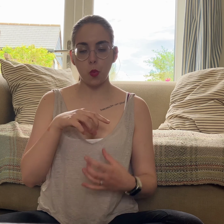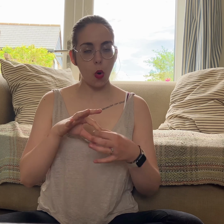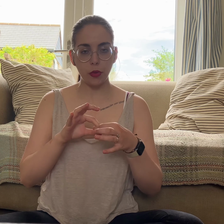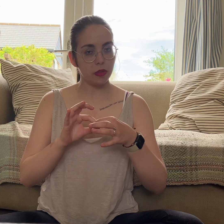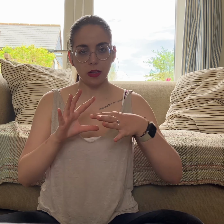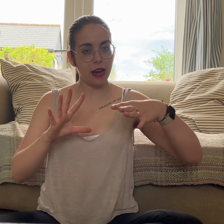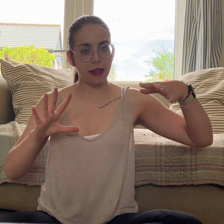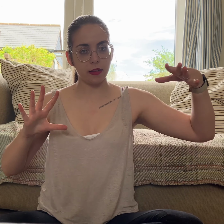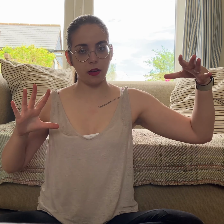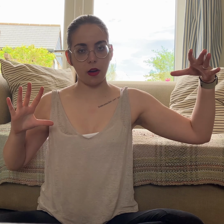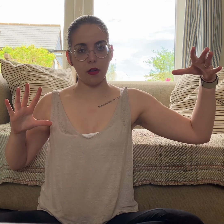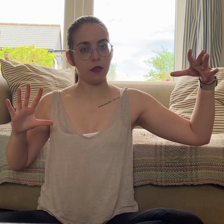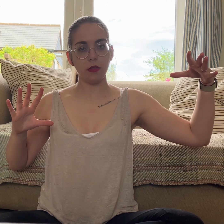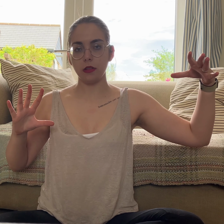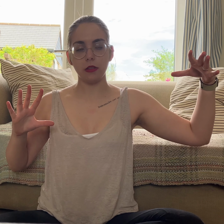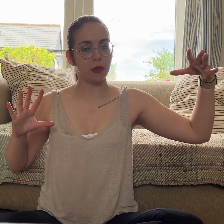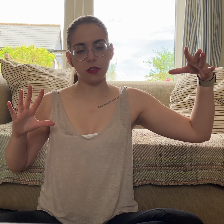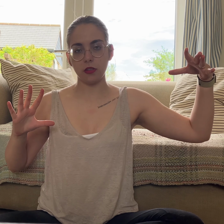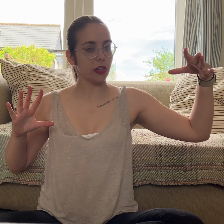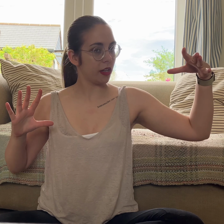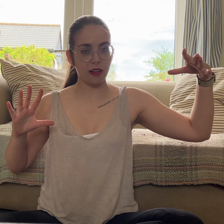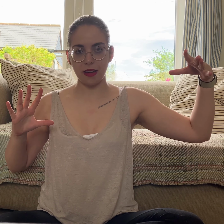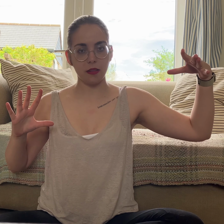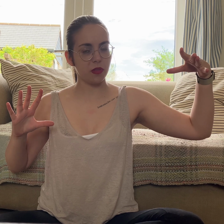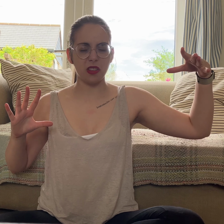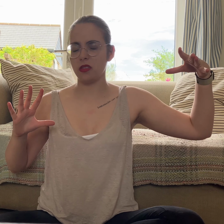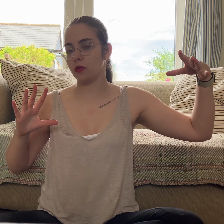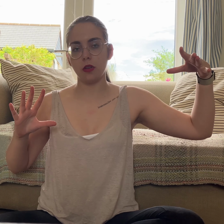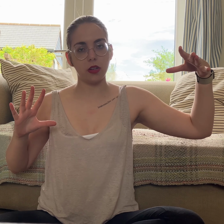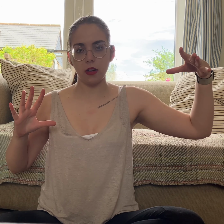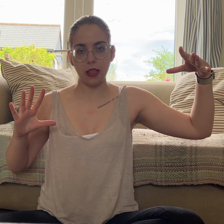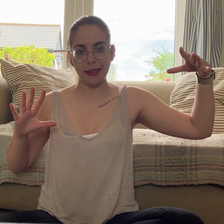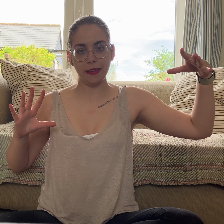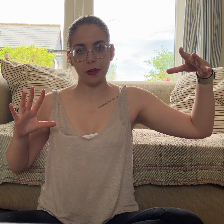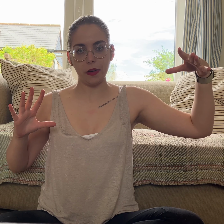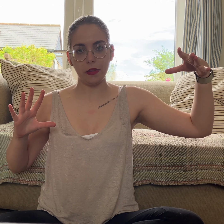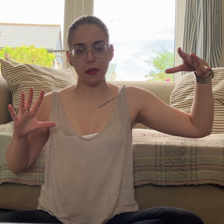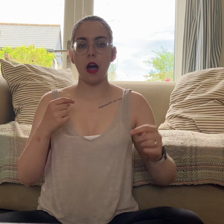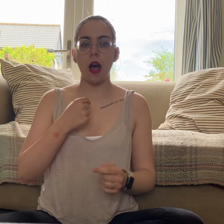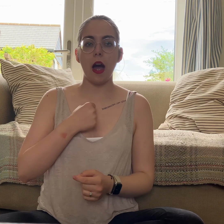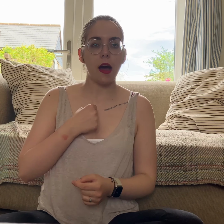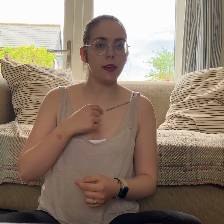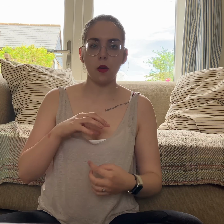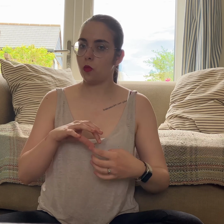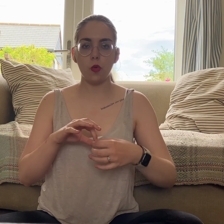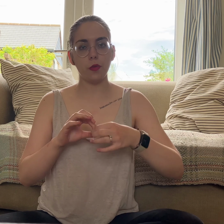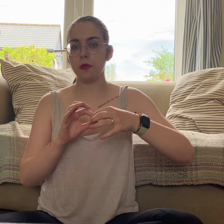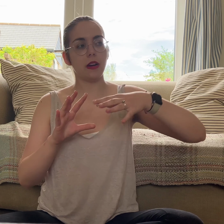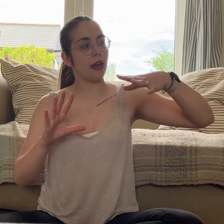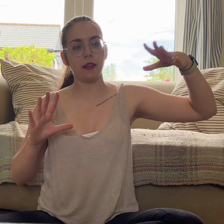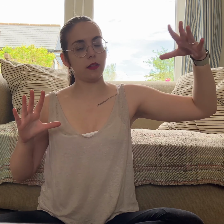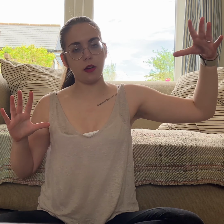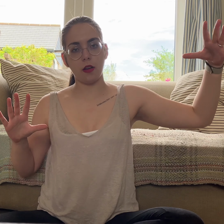won't let go" - make sure to shake your head, because you are not letting go! "I won't let go